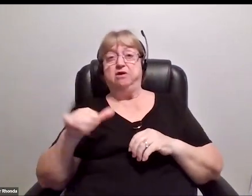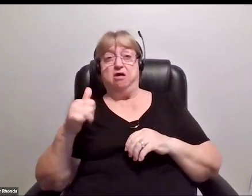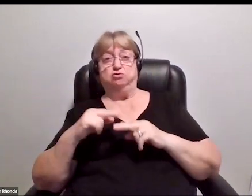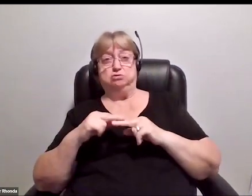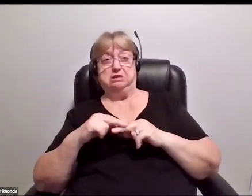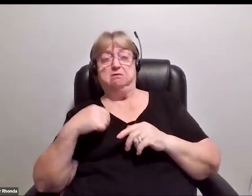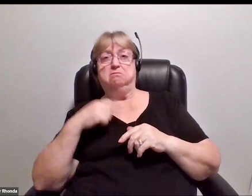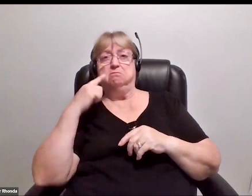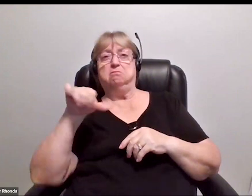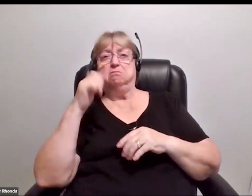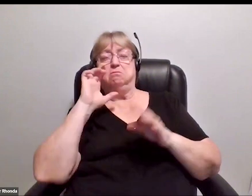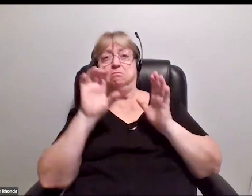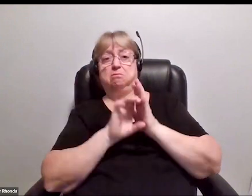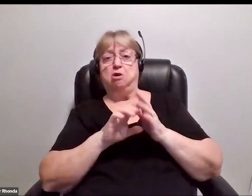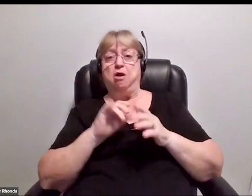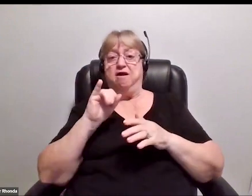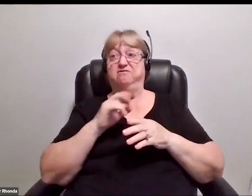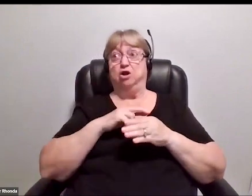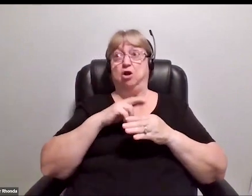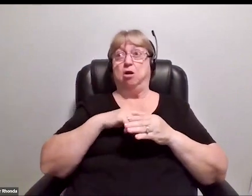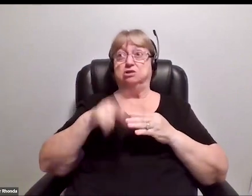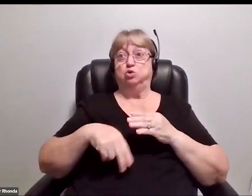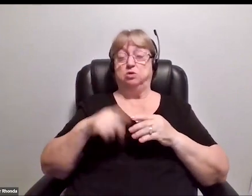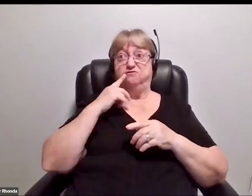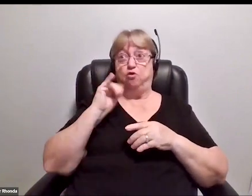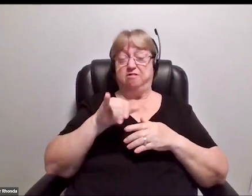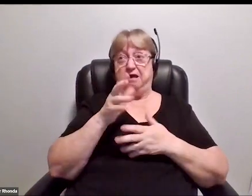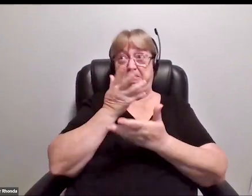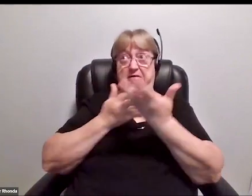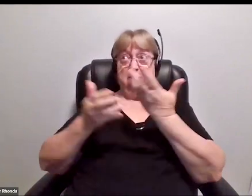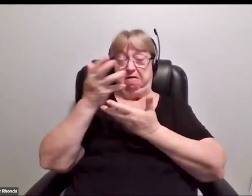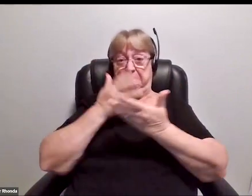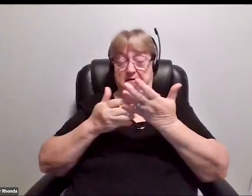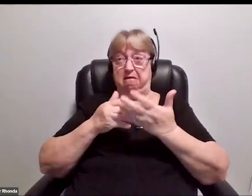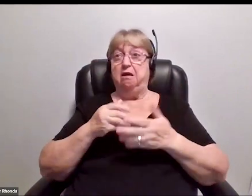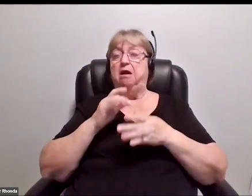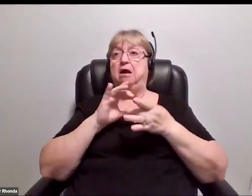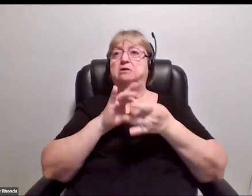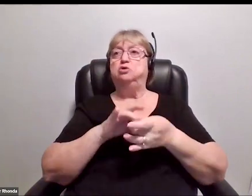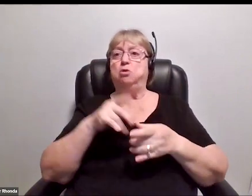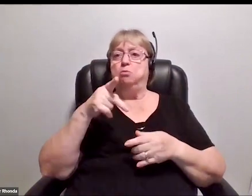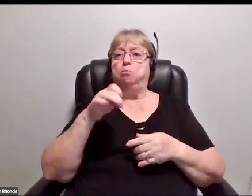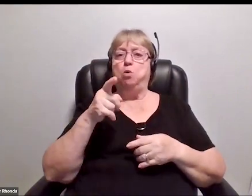the consequence of this interaction, the impressive phenomenon known as the polar lights or aurora.